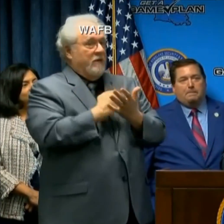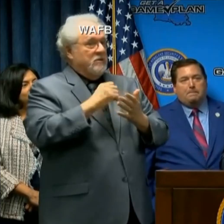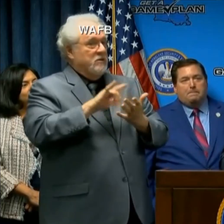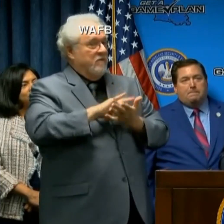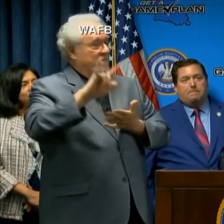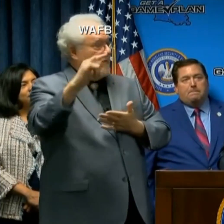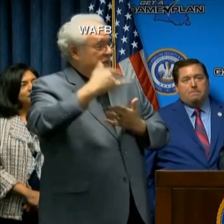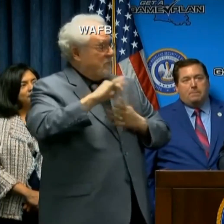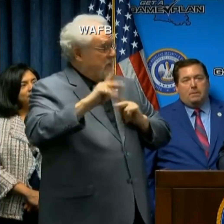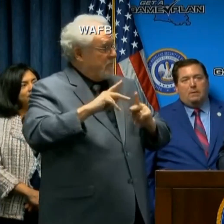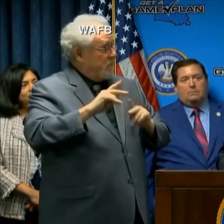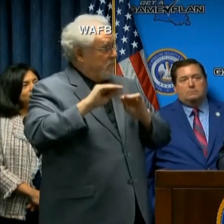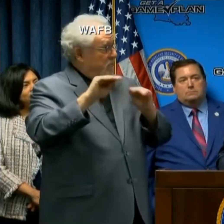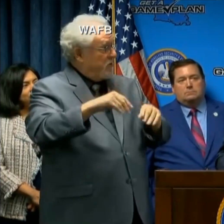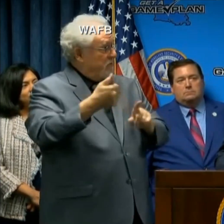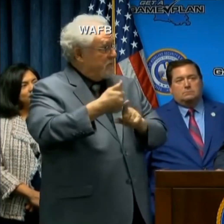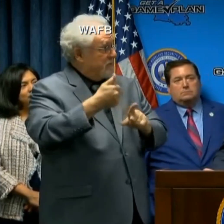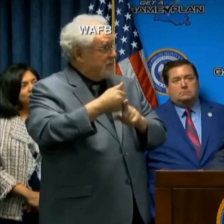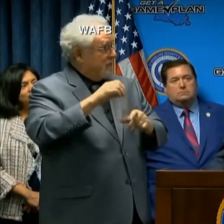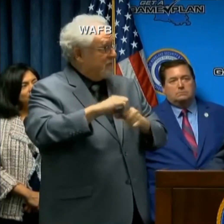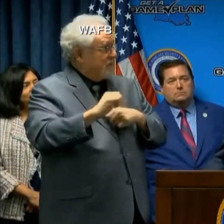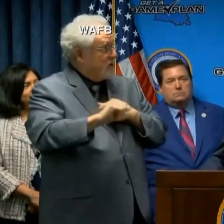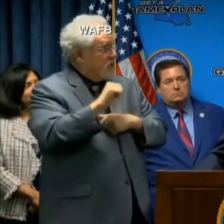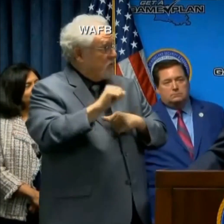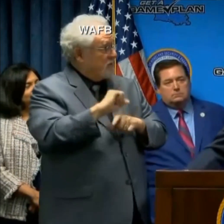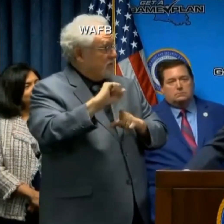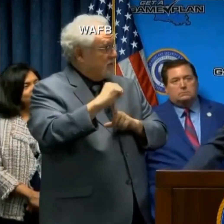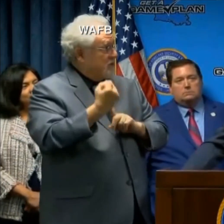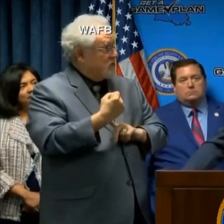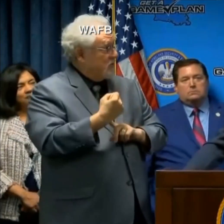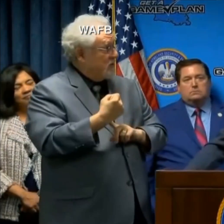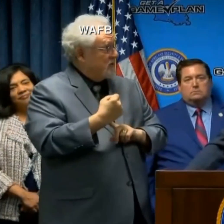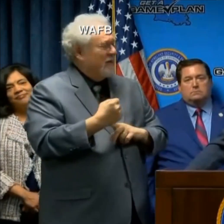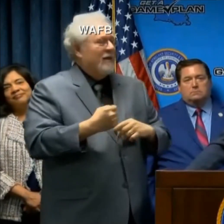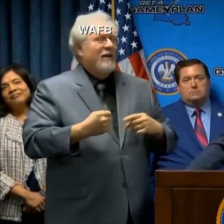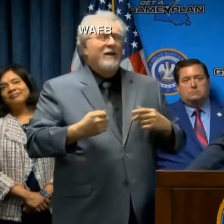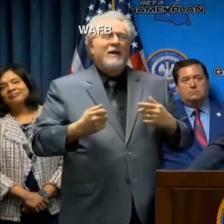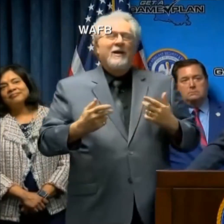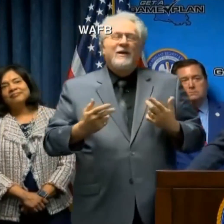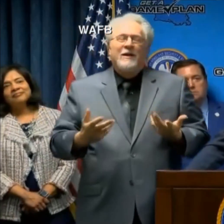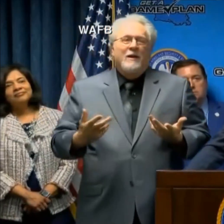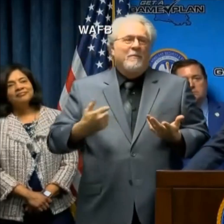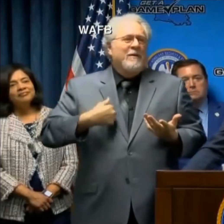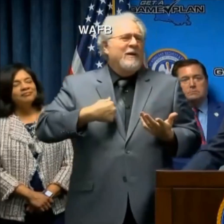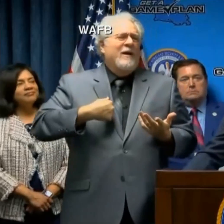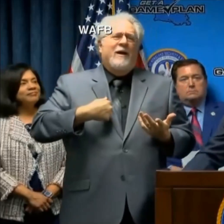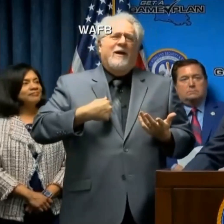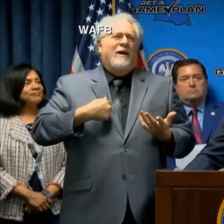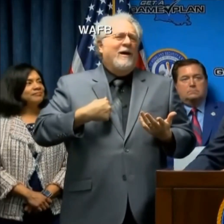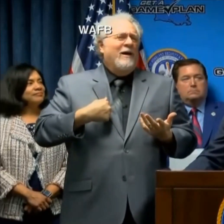themselves in a risky situation by doing that you know I'm not going to to say